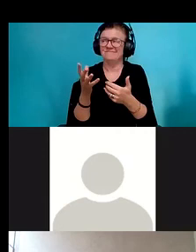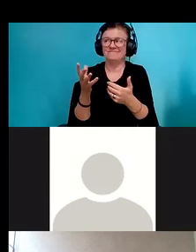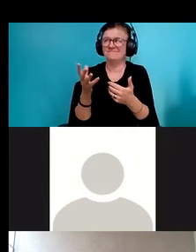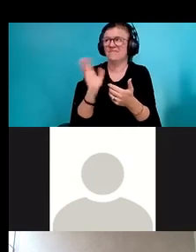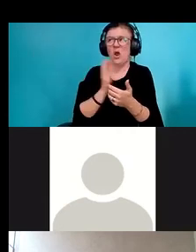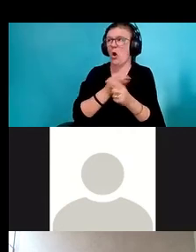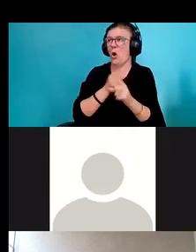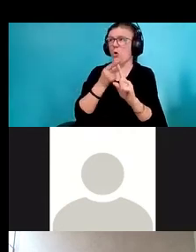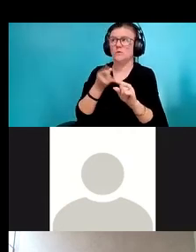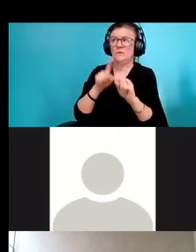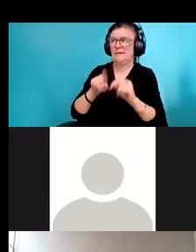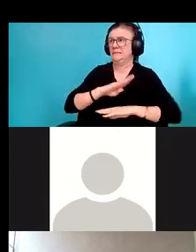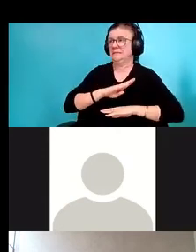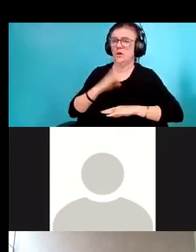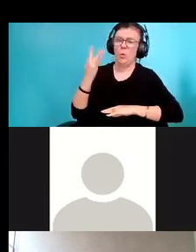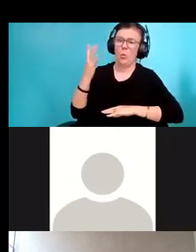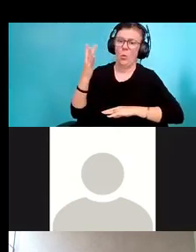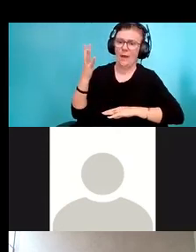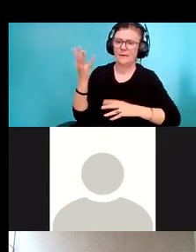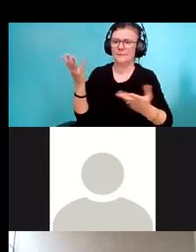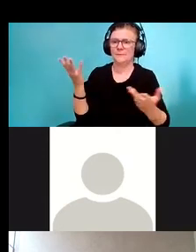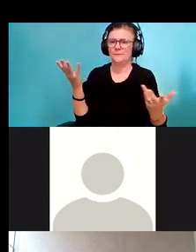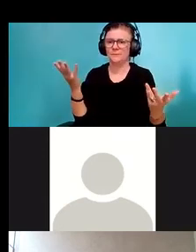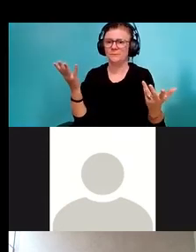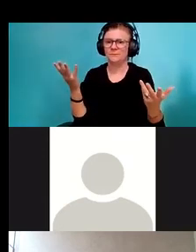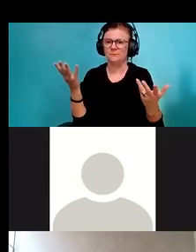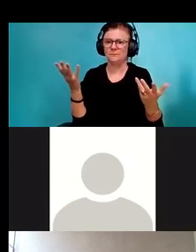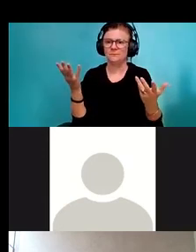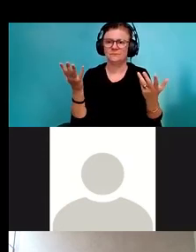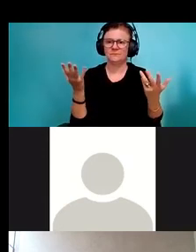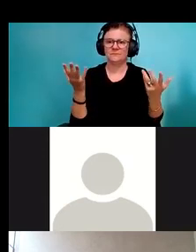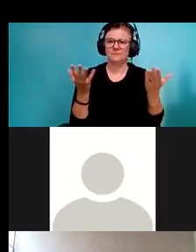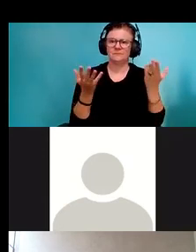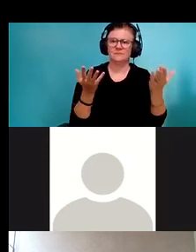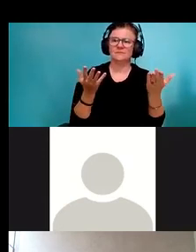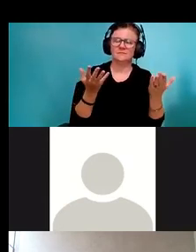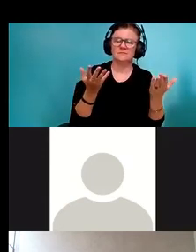and objectives, or perhaps what is missing in the larger